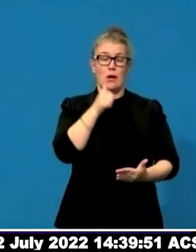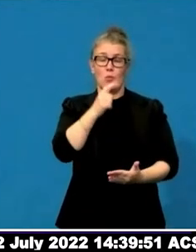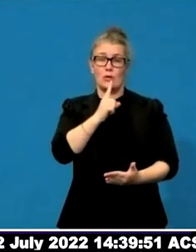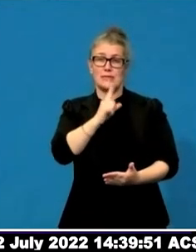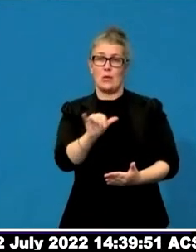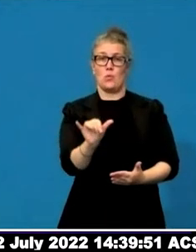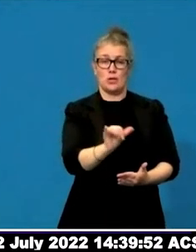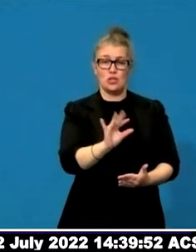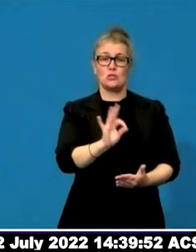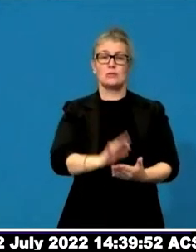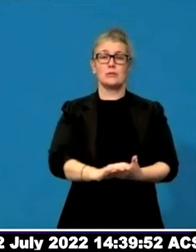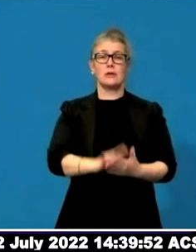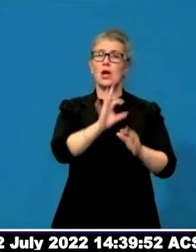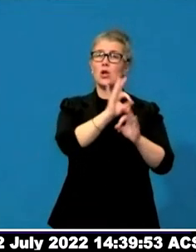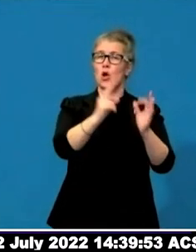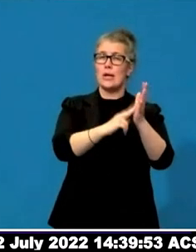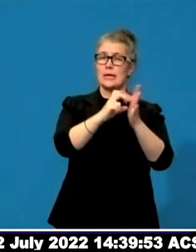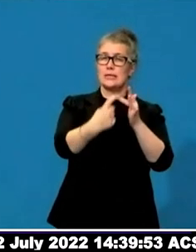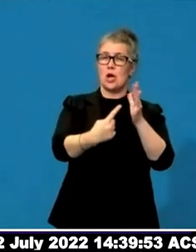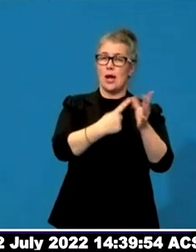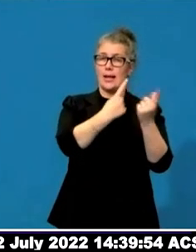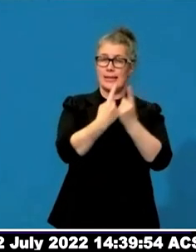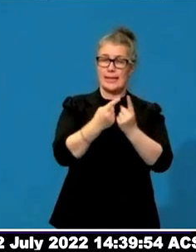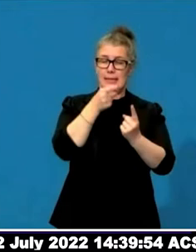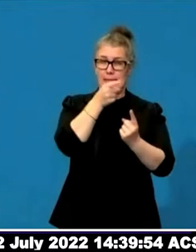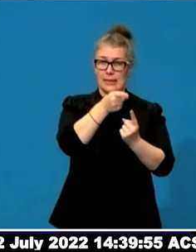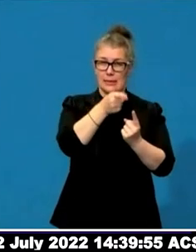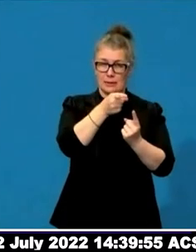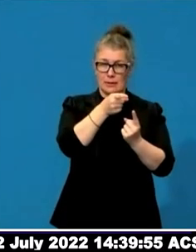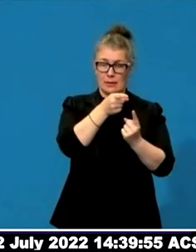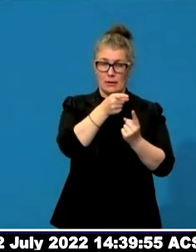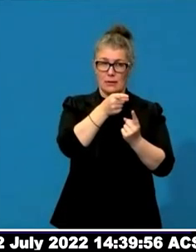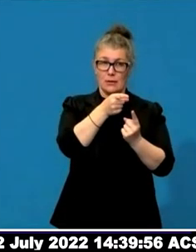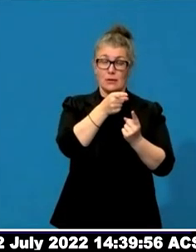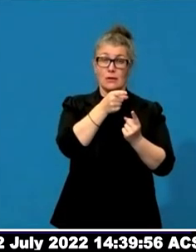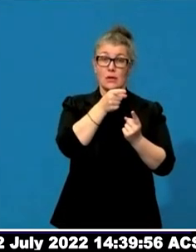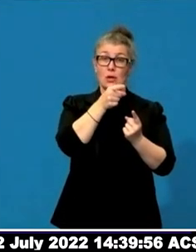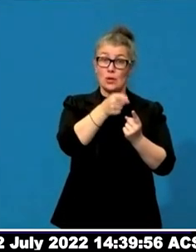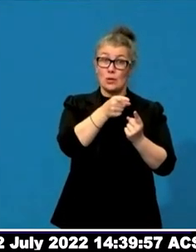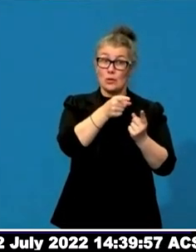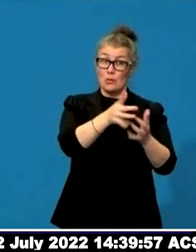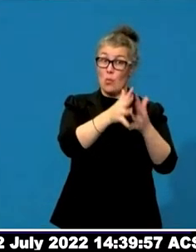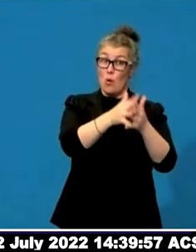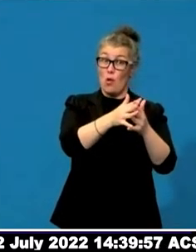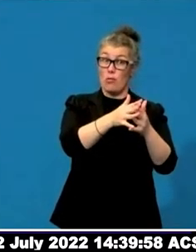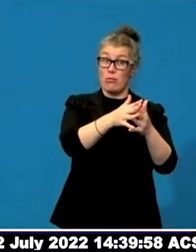Anyway, it was a non-NDIA product, if I can use that term. Was that useful when you were setting up your business? No. Why not?